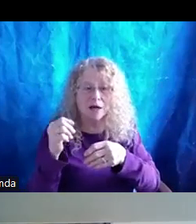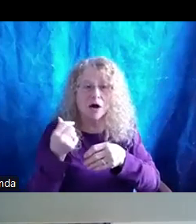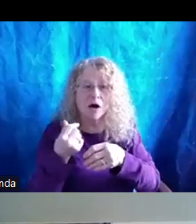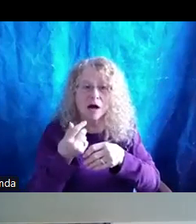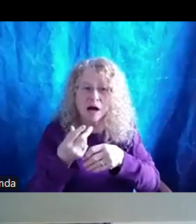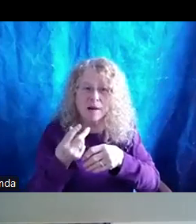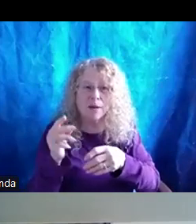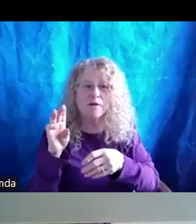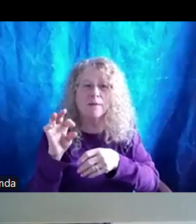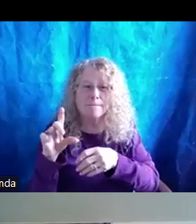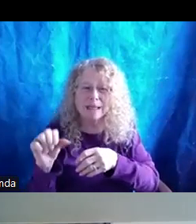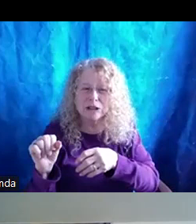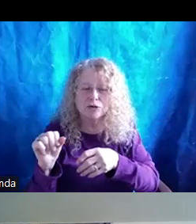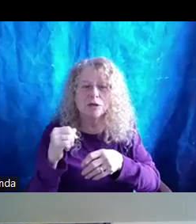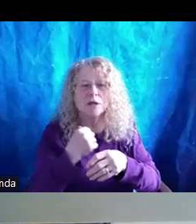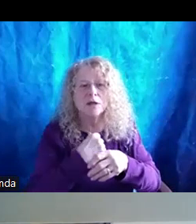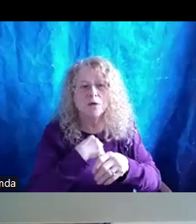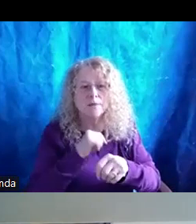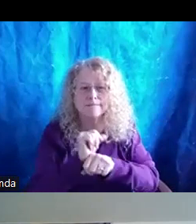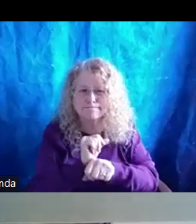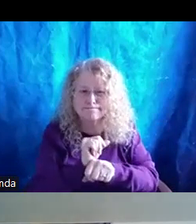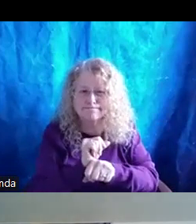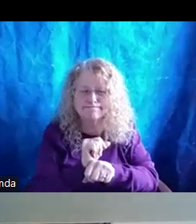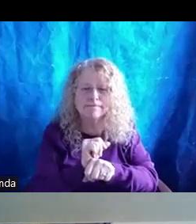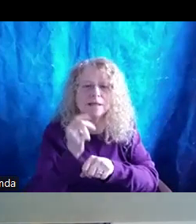OF WORK INTO, AND SEE IF ANYONE HAD QUESTIONS.